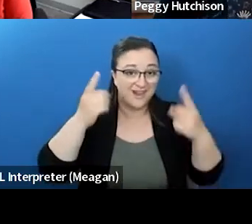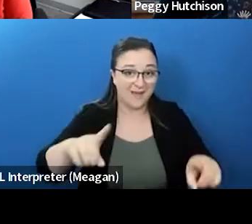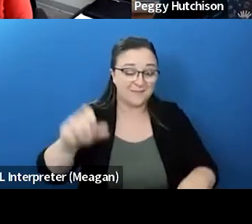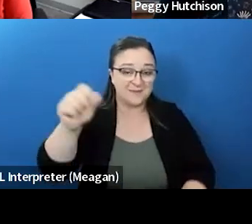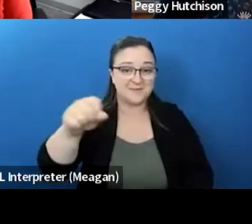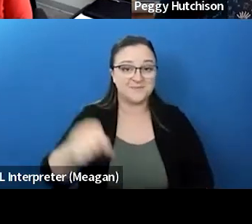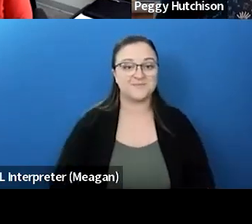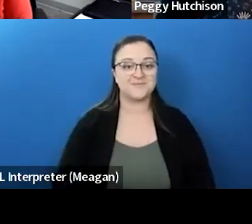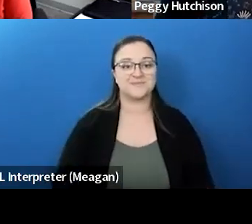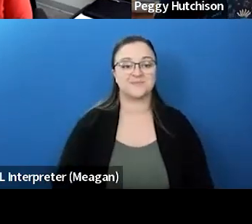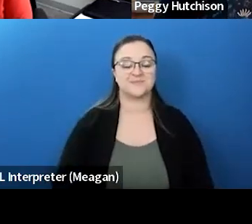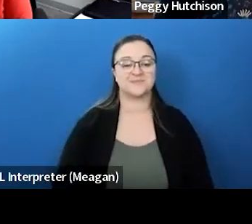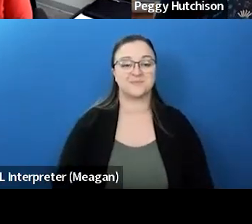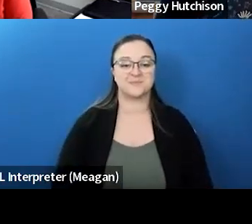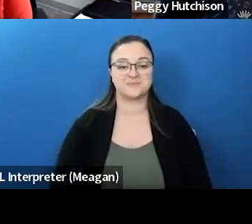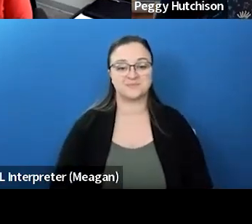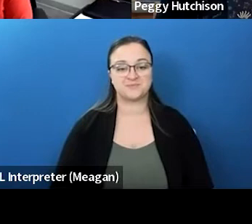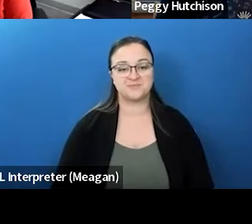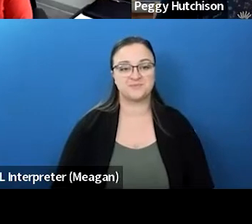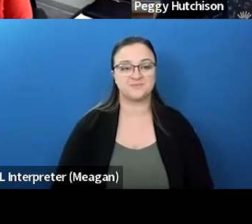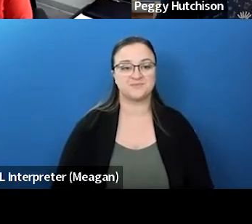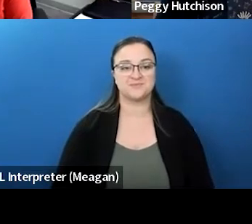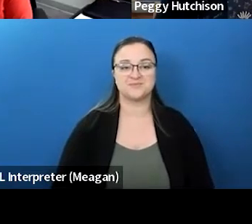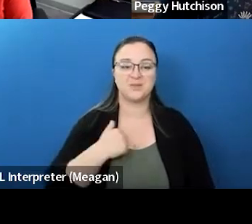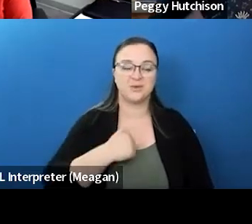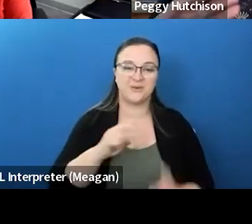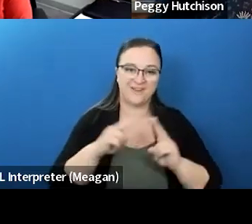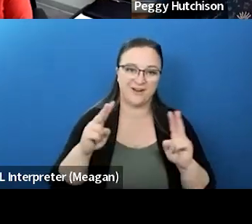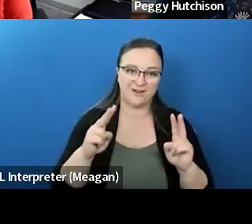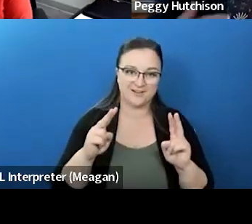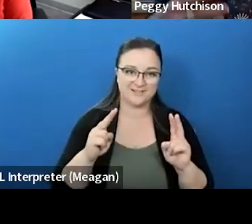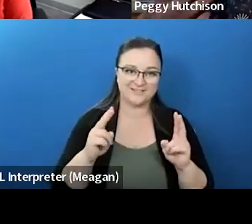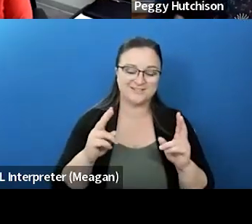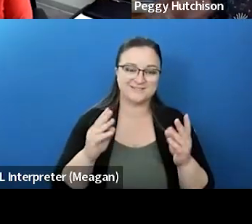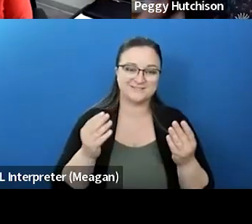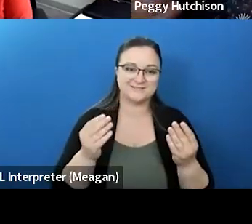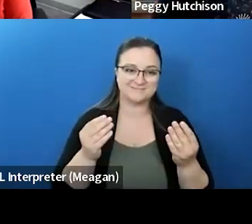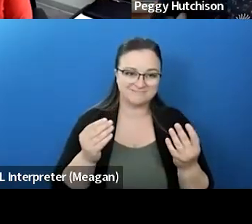I guess be extremely or excessively gentle with ourselves while also kind of like really working hard